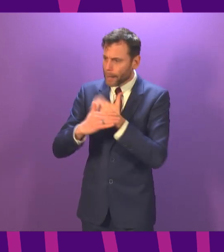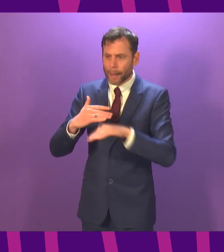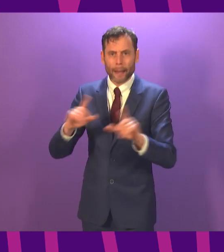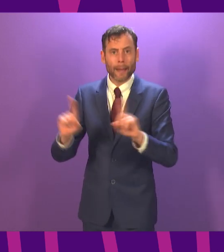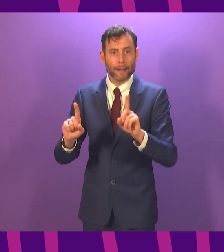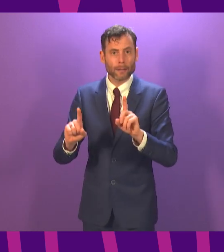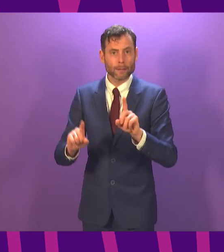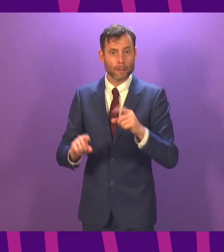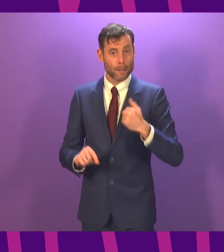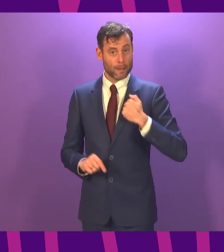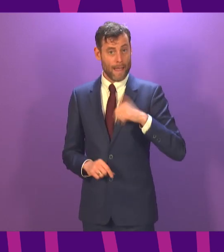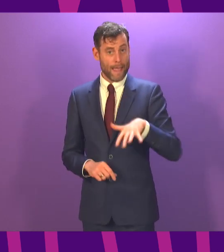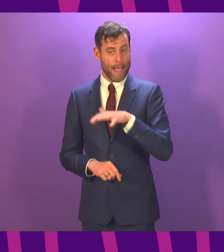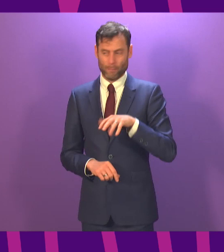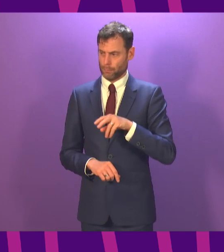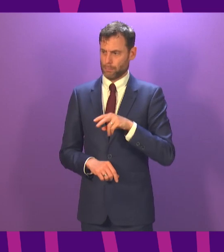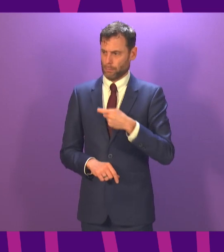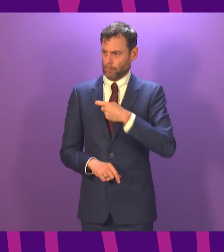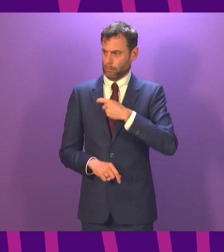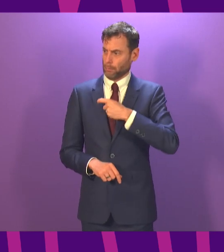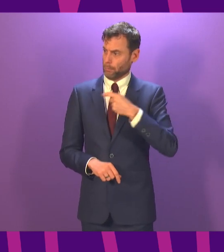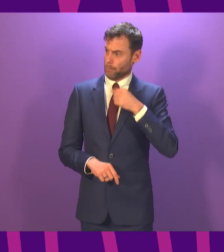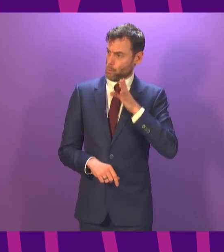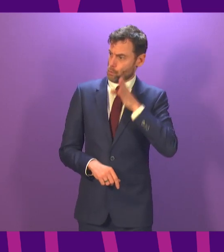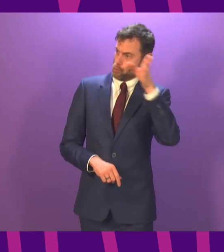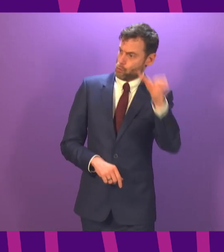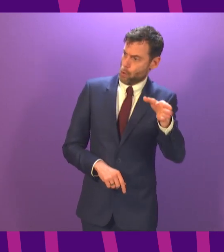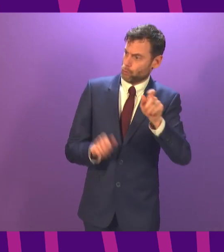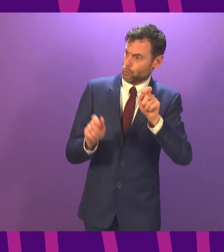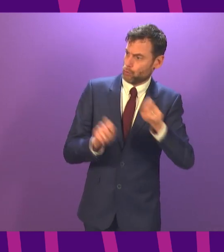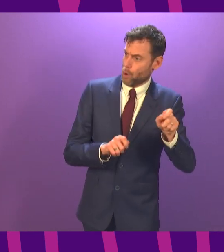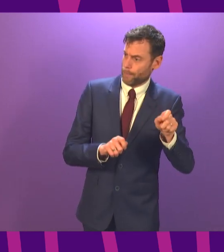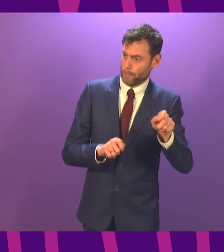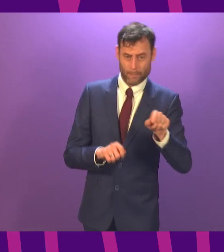constituents are scared to venture out for essential purposes if they take place a few